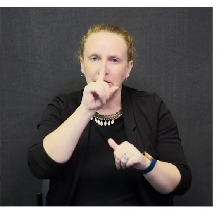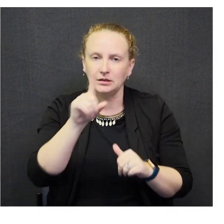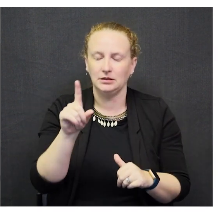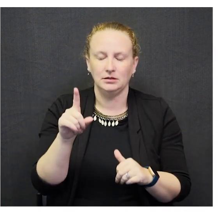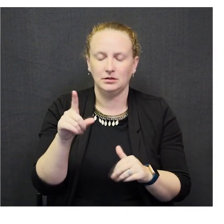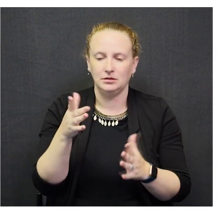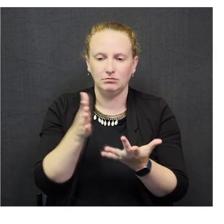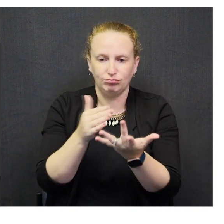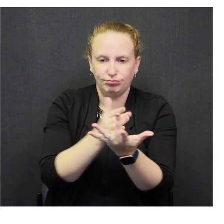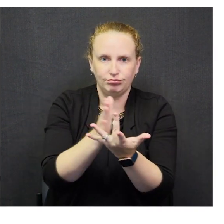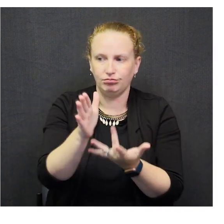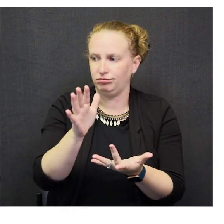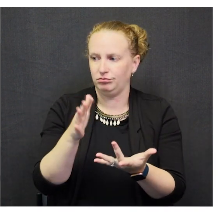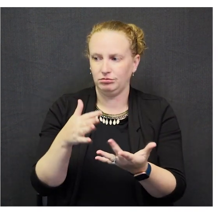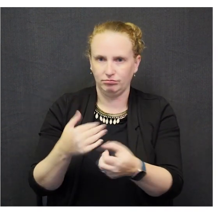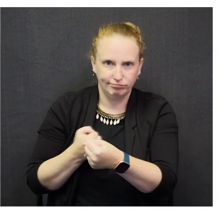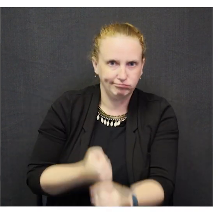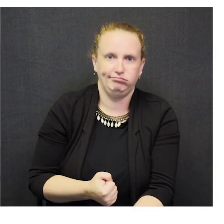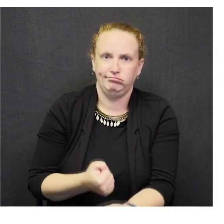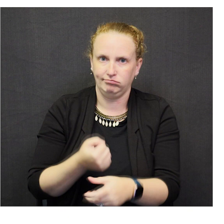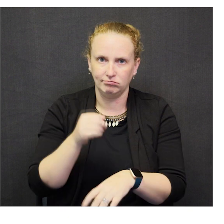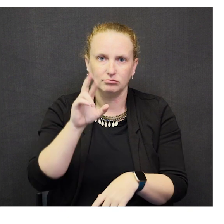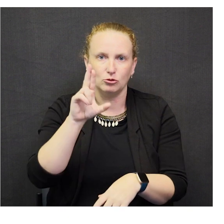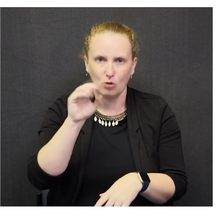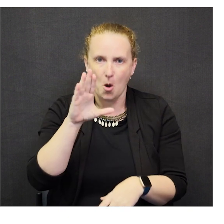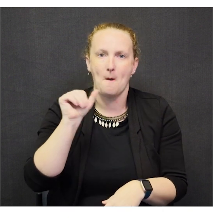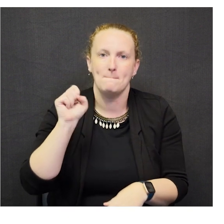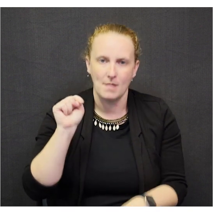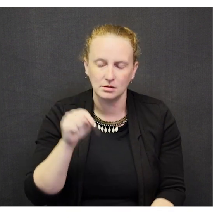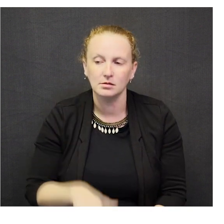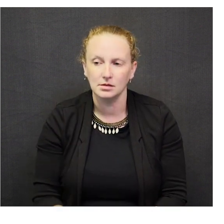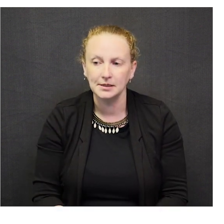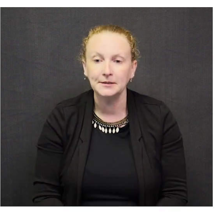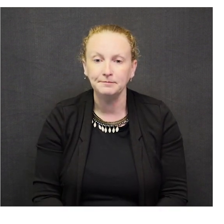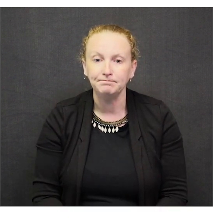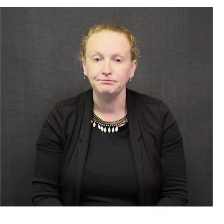language assistance was gonna have an interpreter conference into the line. So our interpreters